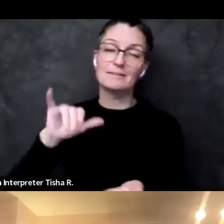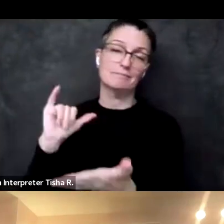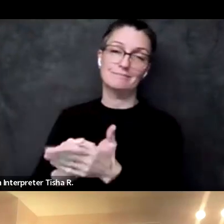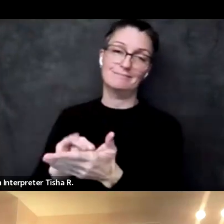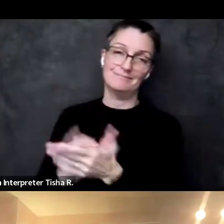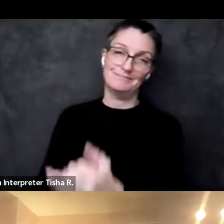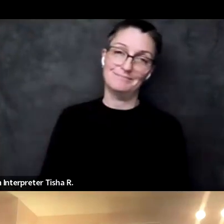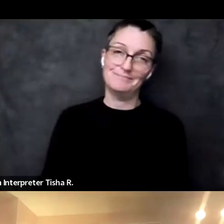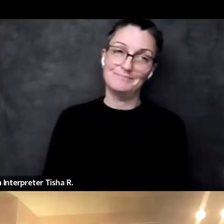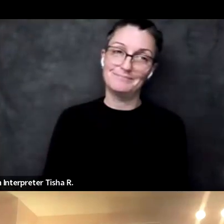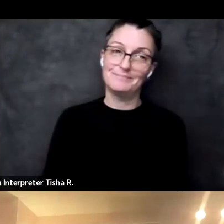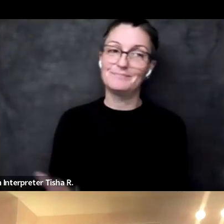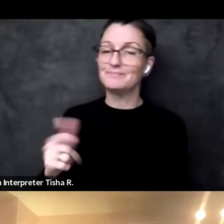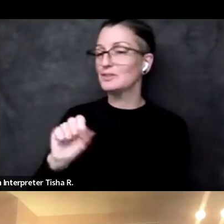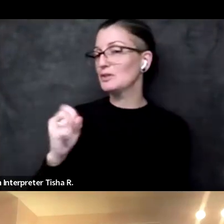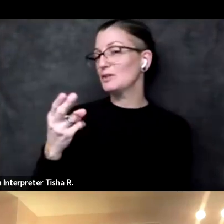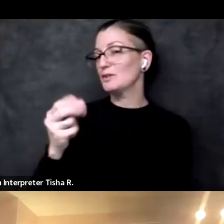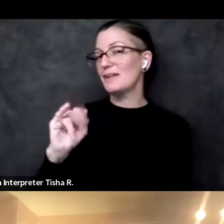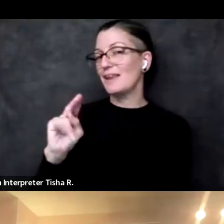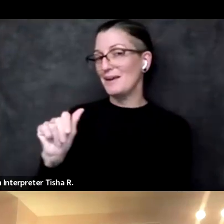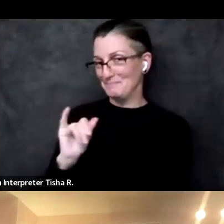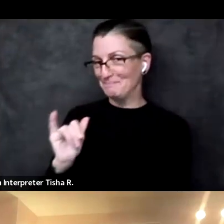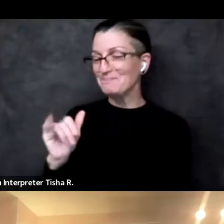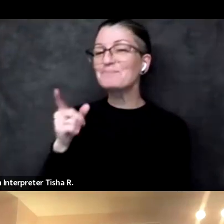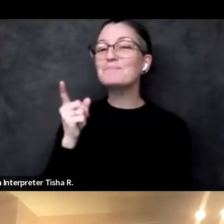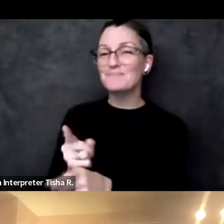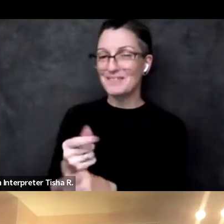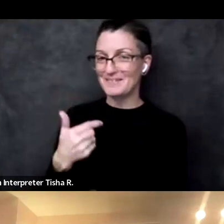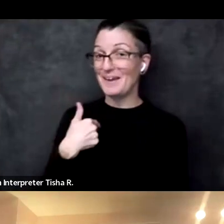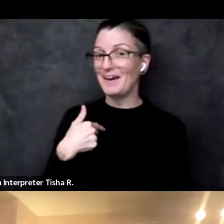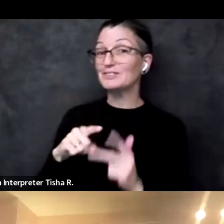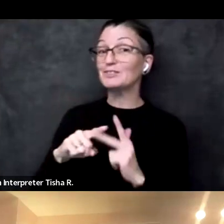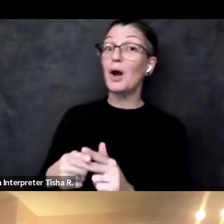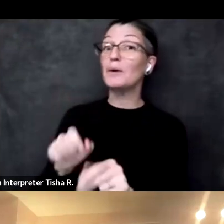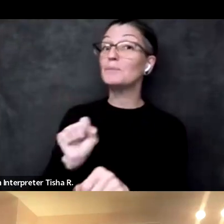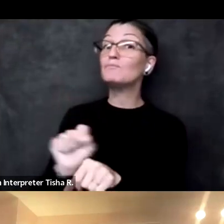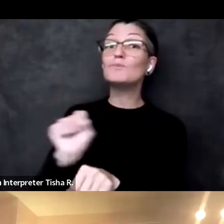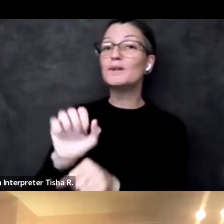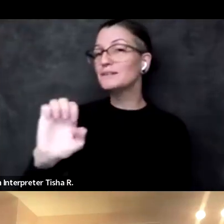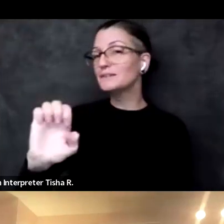Shaina: Yes. I started off as an editor. and believe me, I could have used that quote,